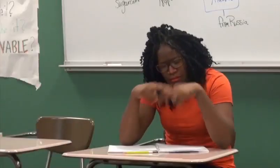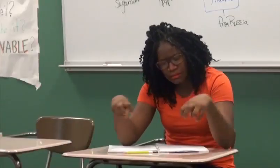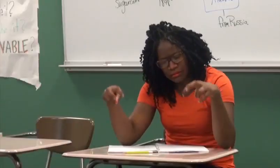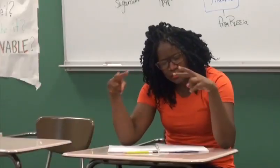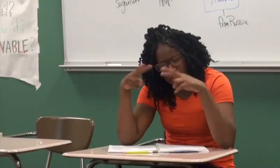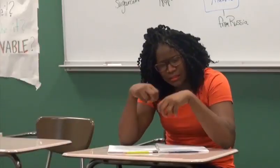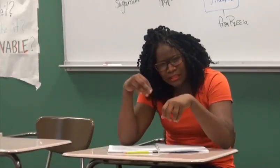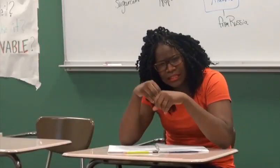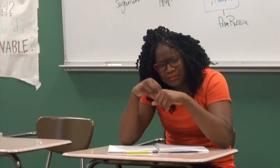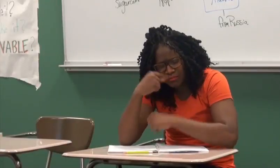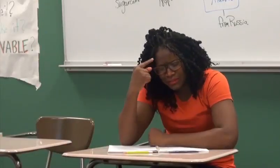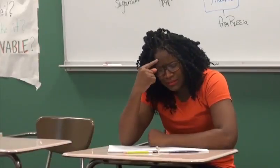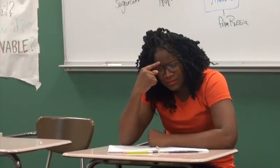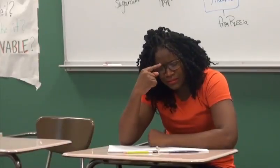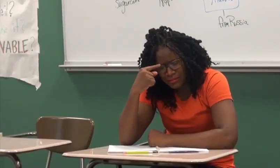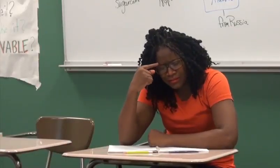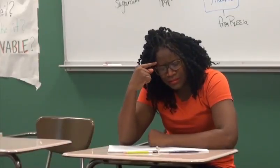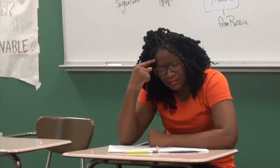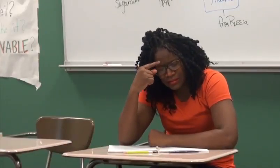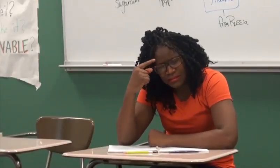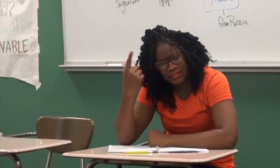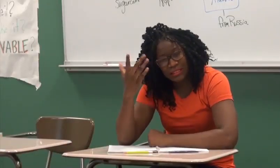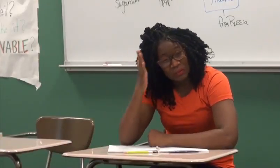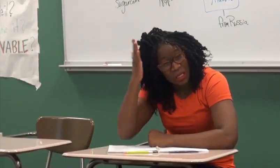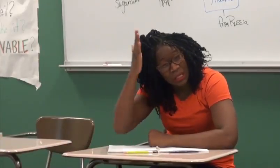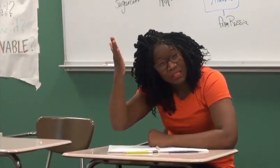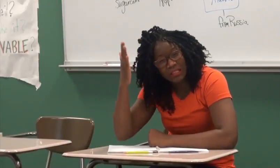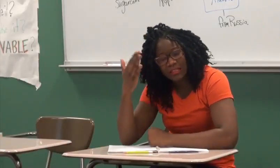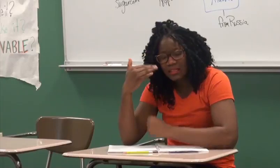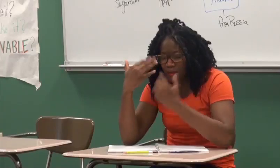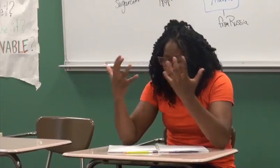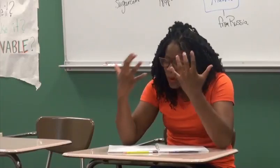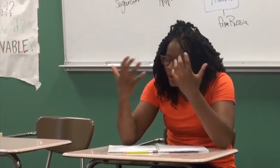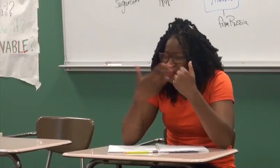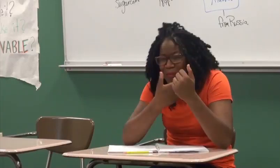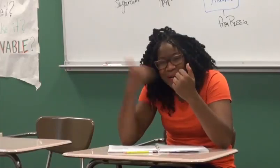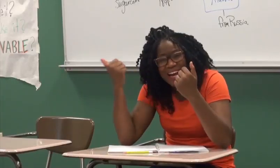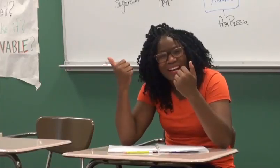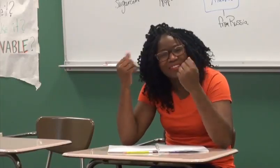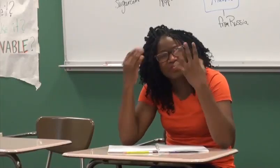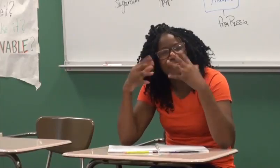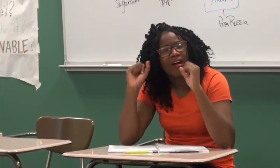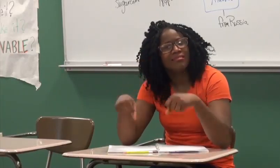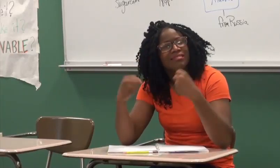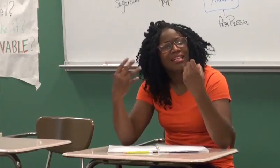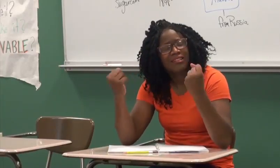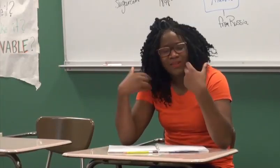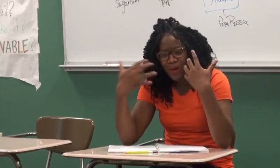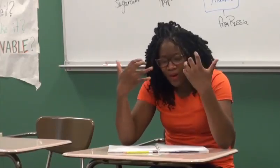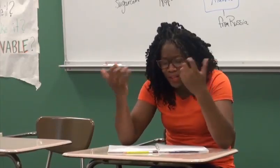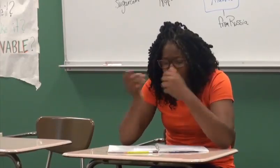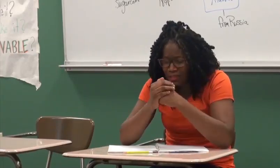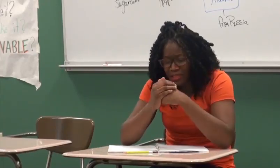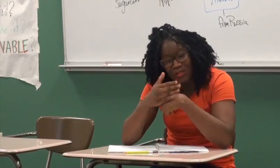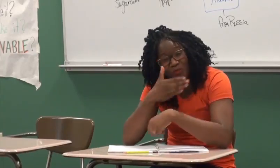Victoria: It made me wish even harder that we would have teachers who were fluent in ASL.